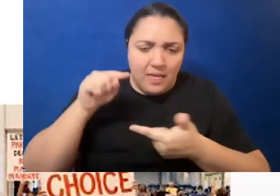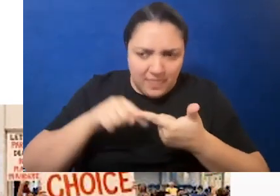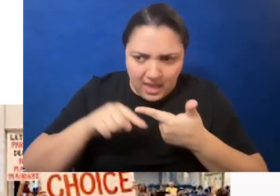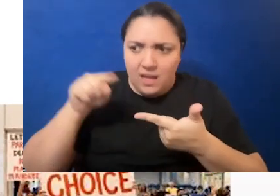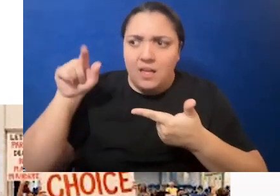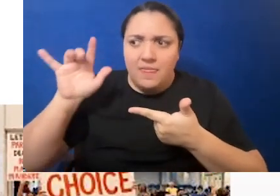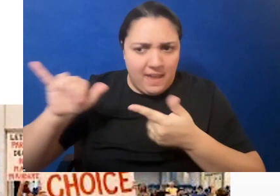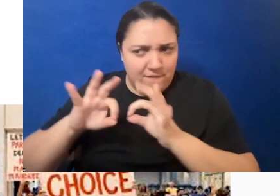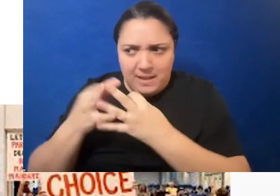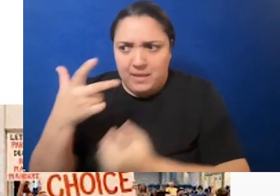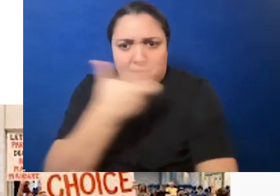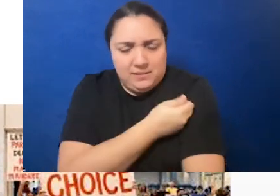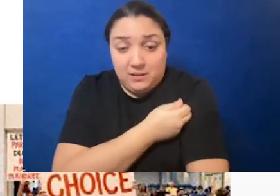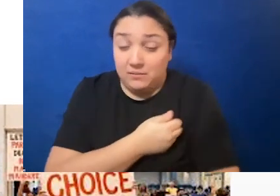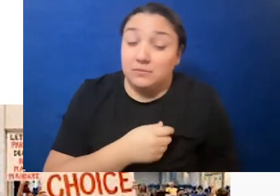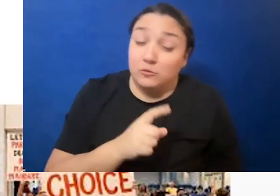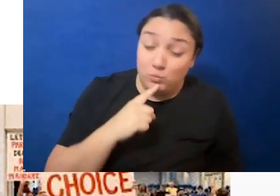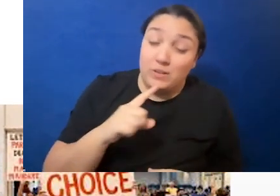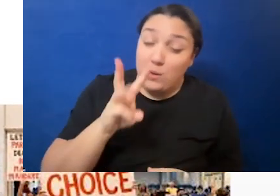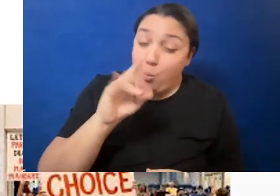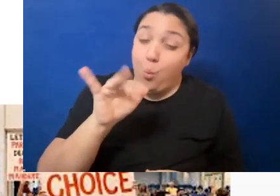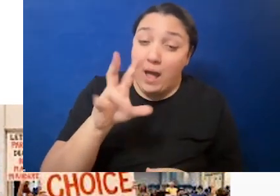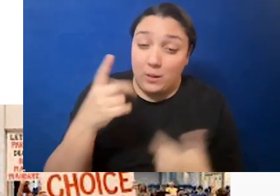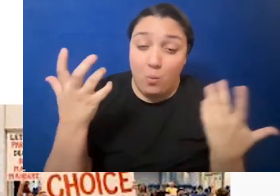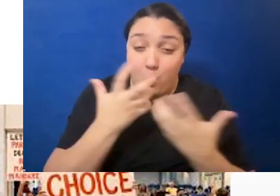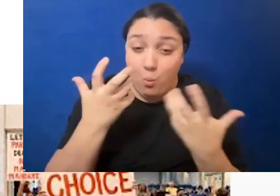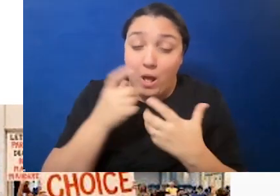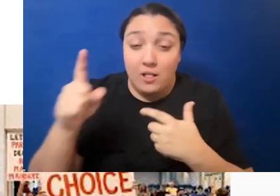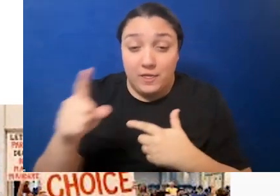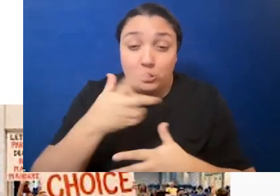THAT PERSON AND THEY ARE HEALTHY AND IT IS WILD.